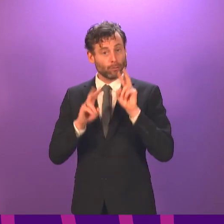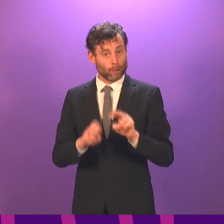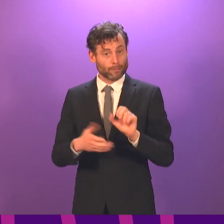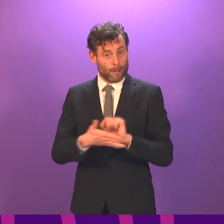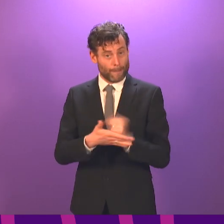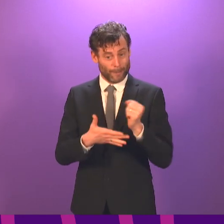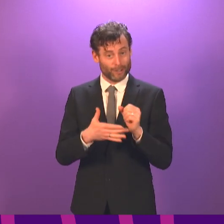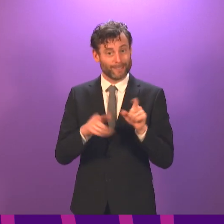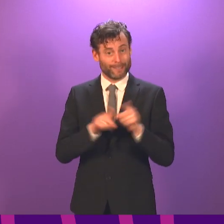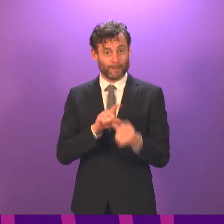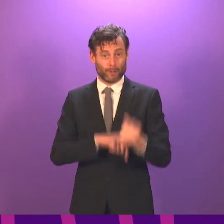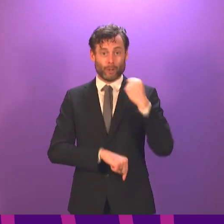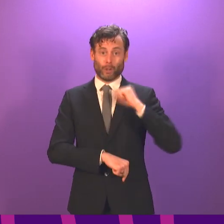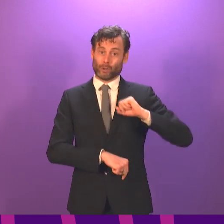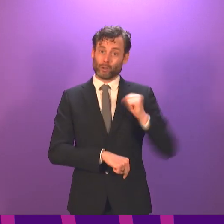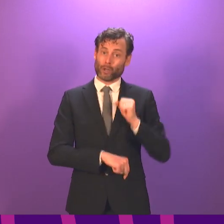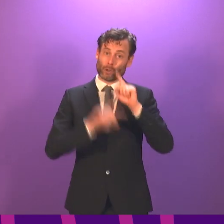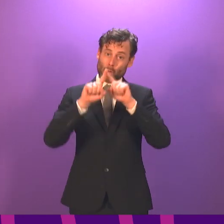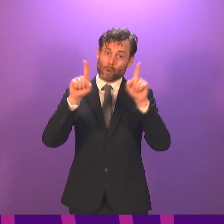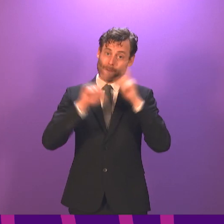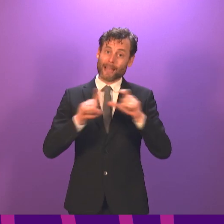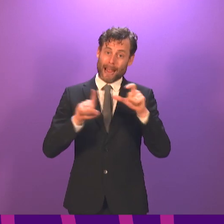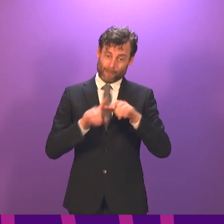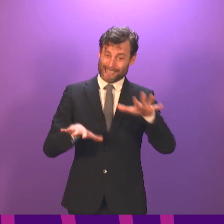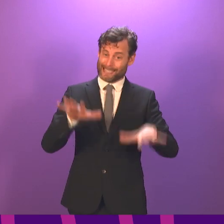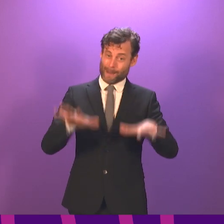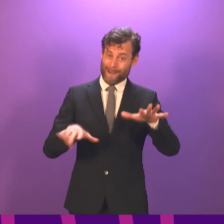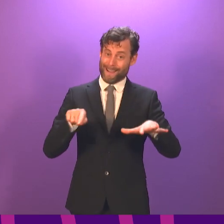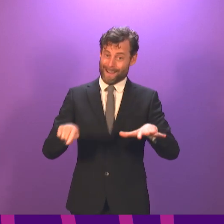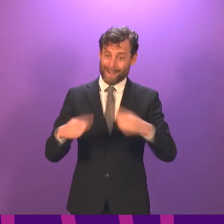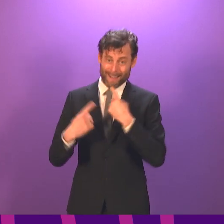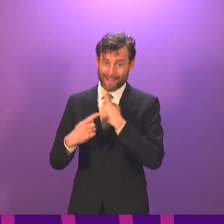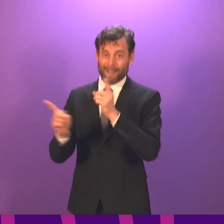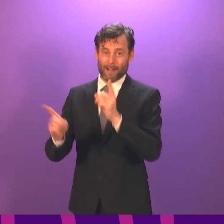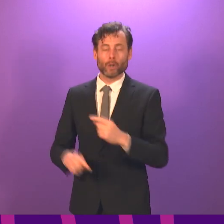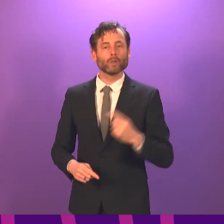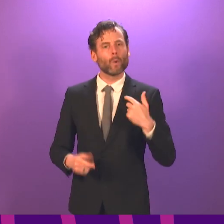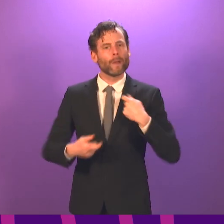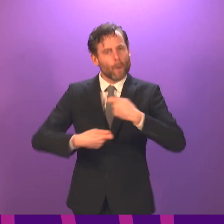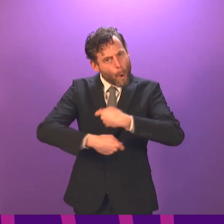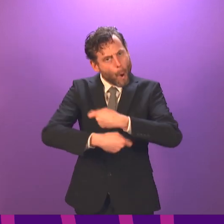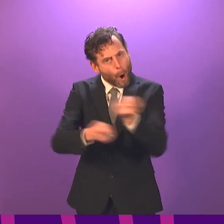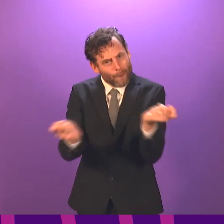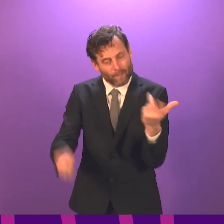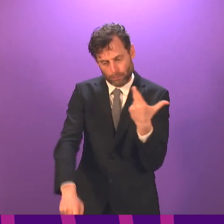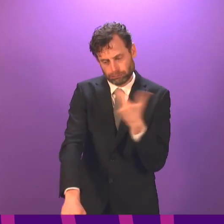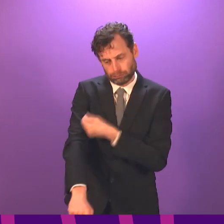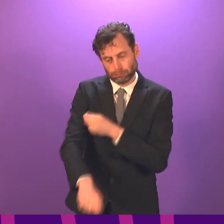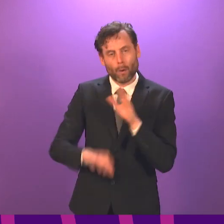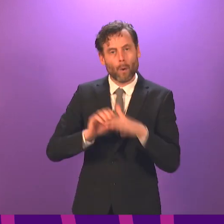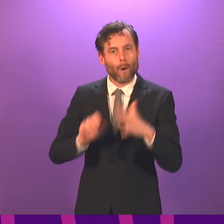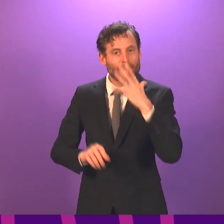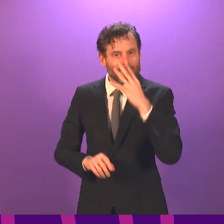by the University of Edinburgh. We remain on course to offer a first dose to everyone over 50, all unpaid carers and